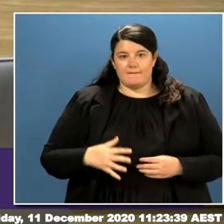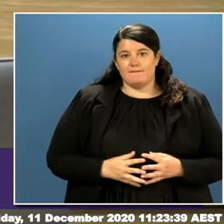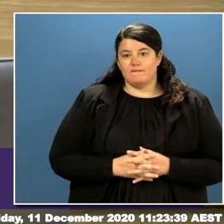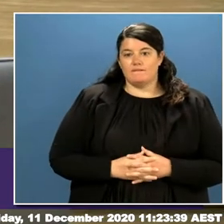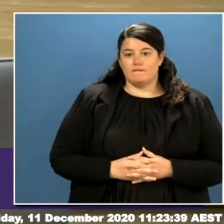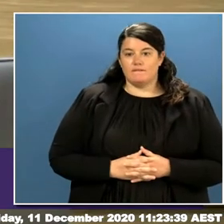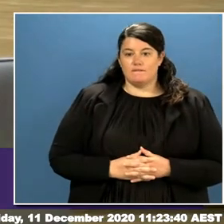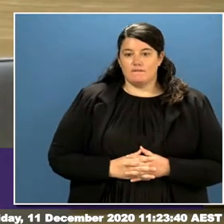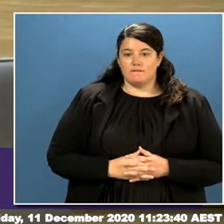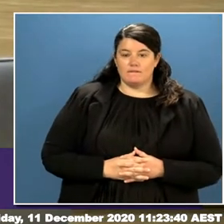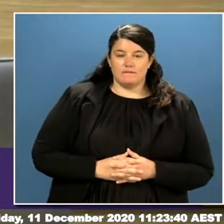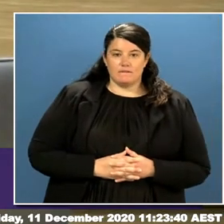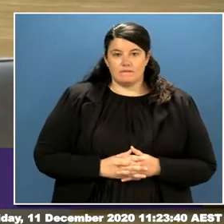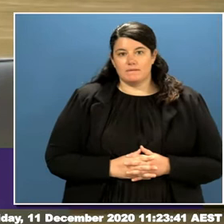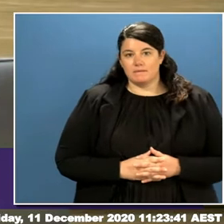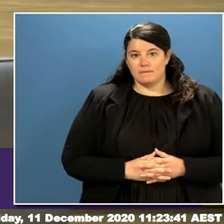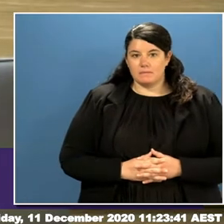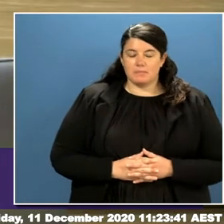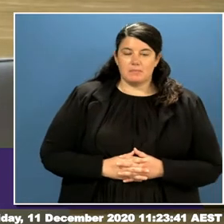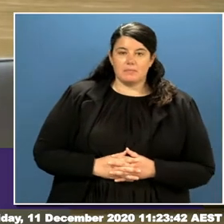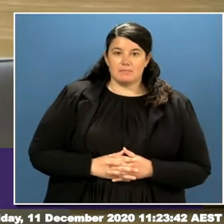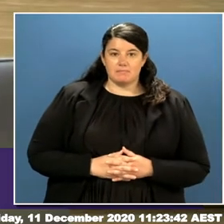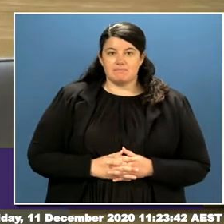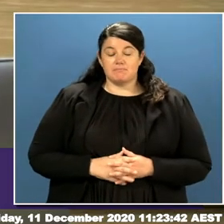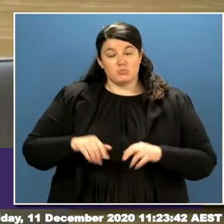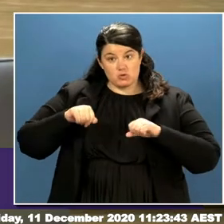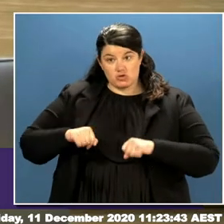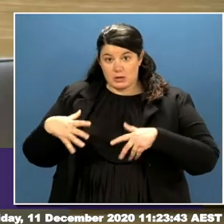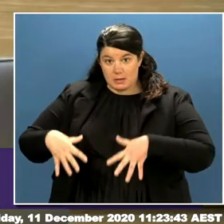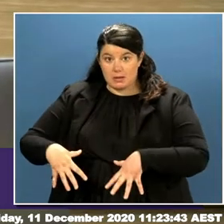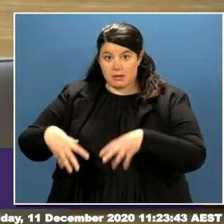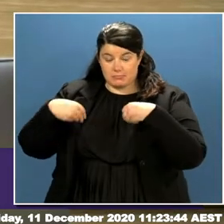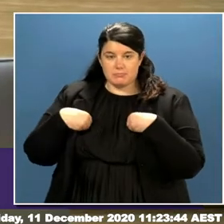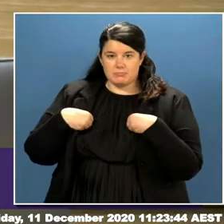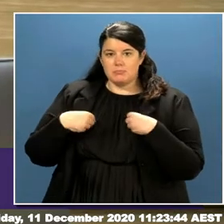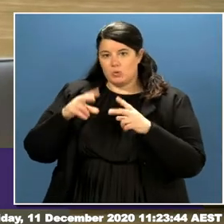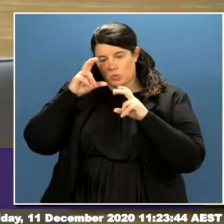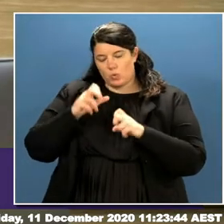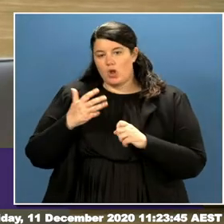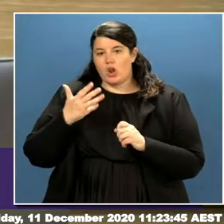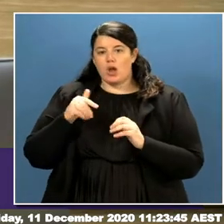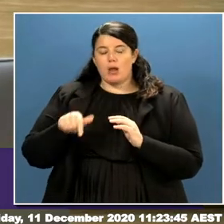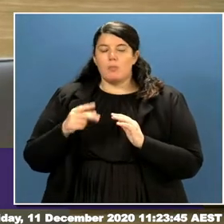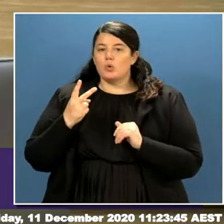Yes, that statement can be admitted into evidence and marked Exhibit 9.25.